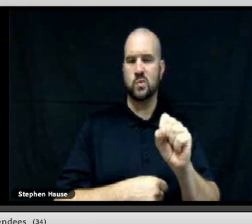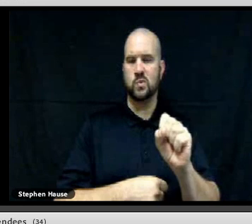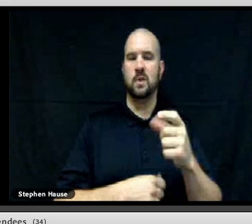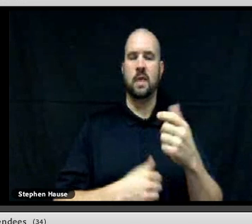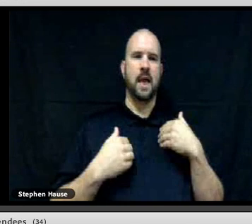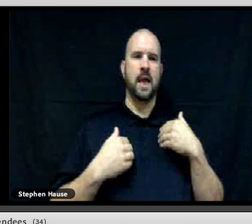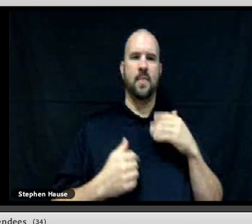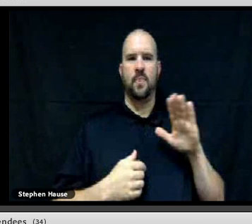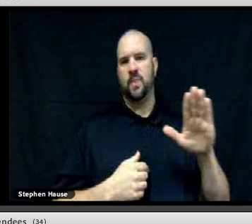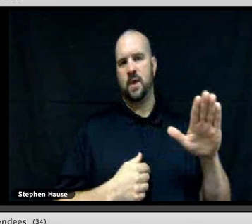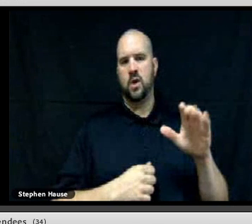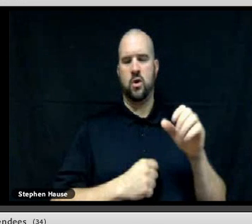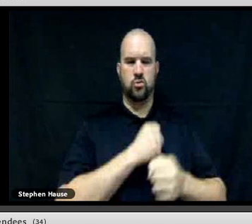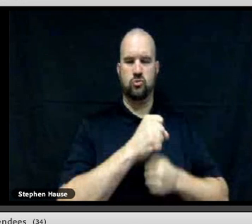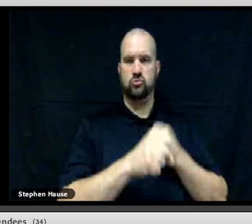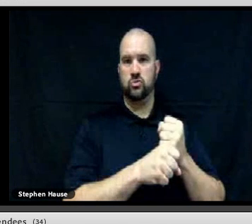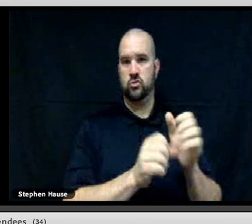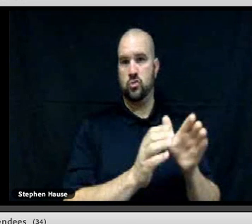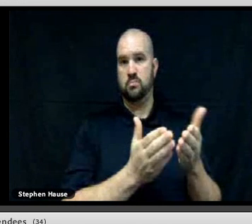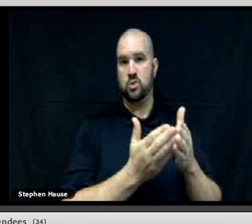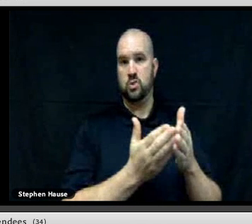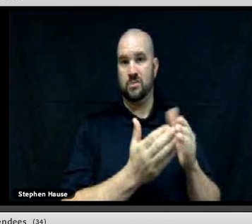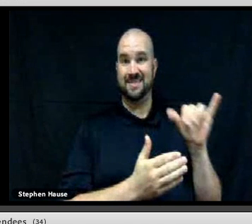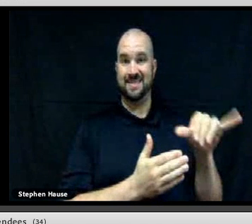so that content is being provided to DPLA, as well.